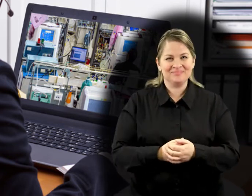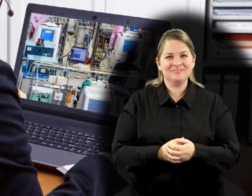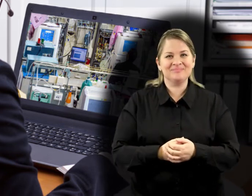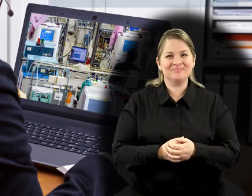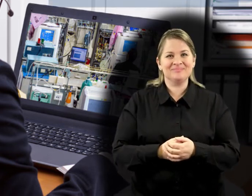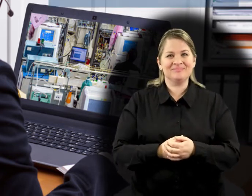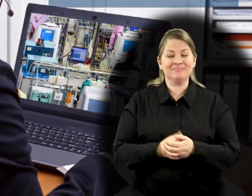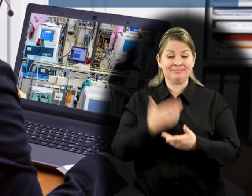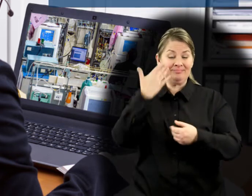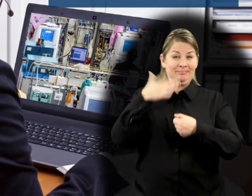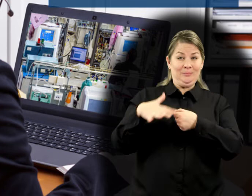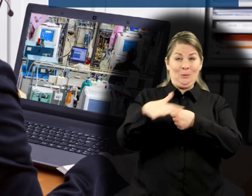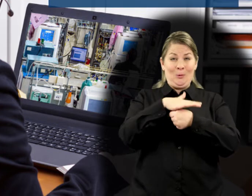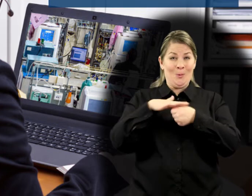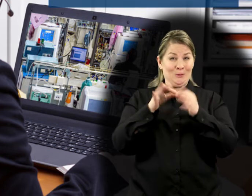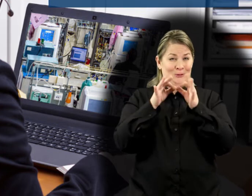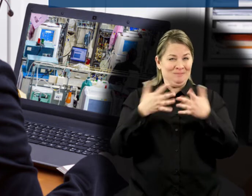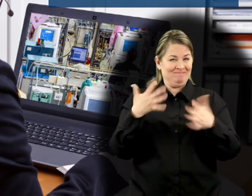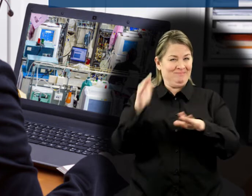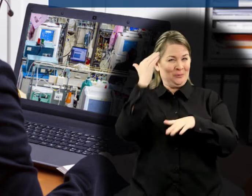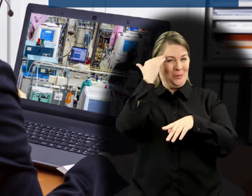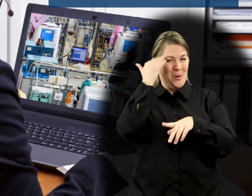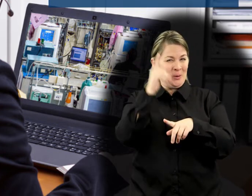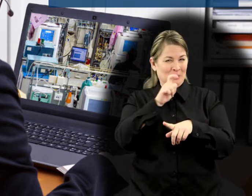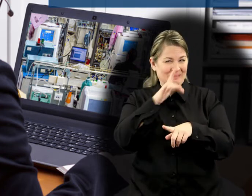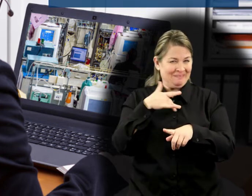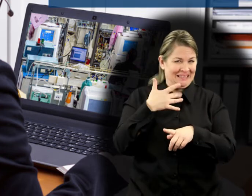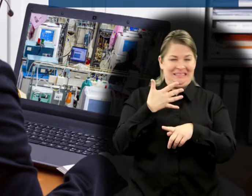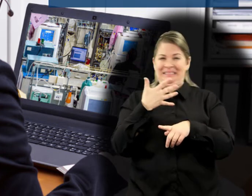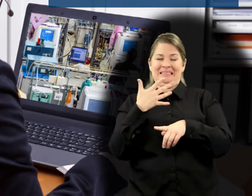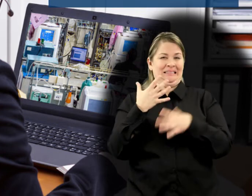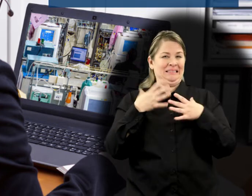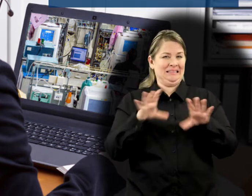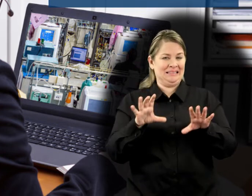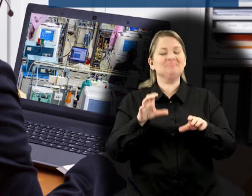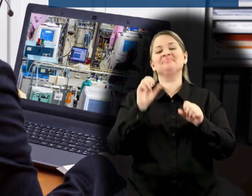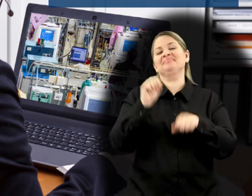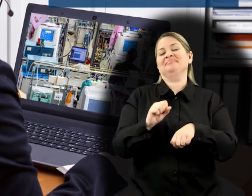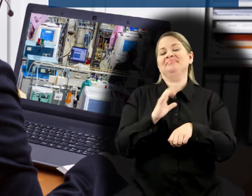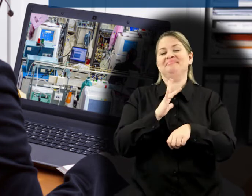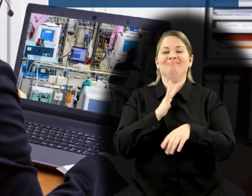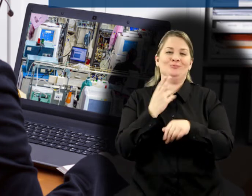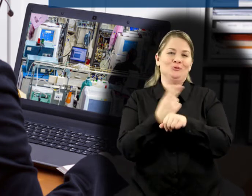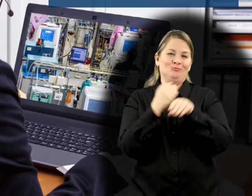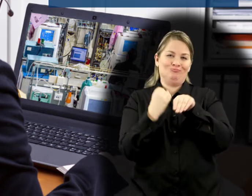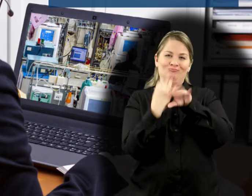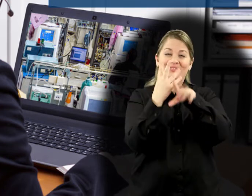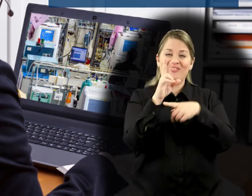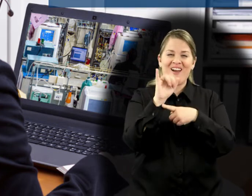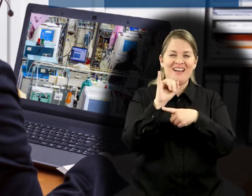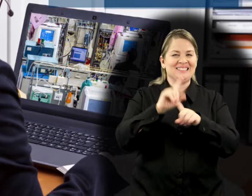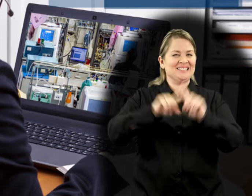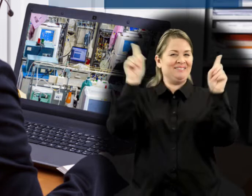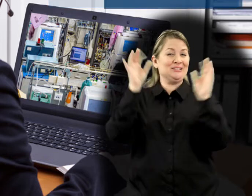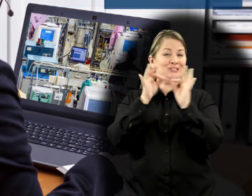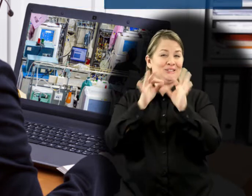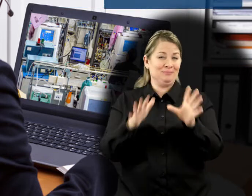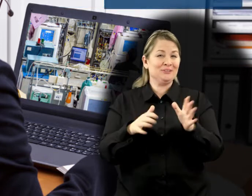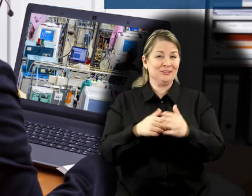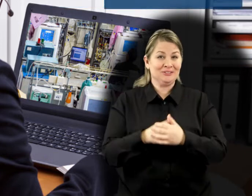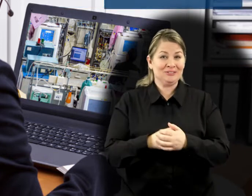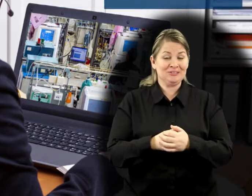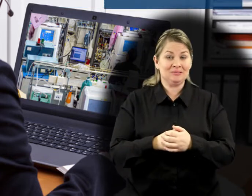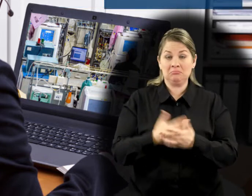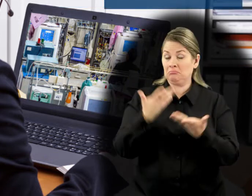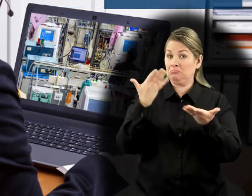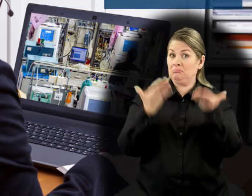VRI also expands your options if you prefer not to use a local interpreter.